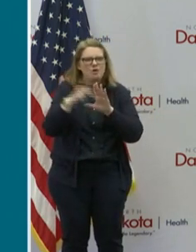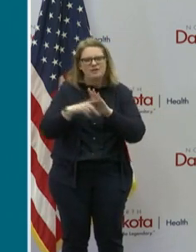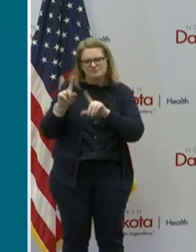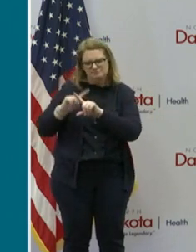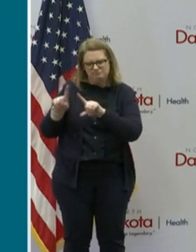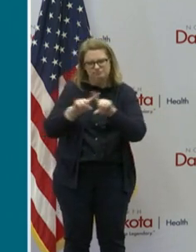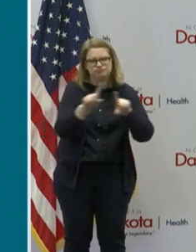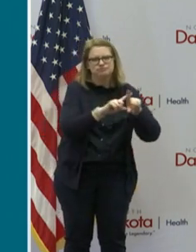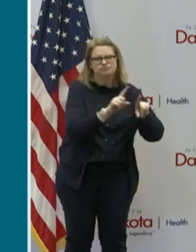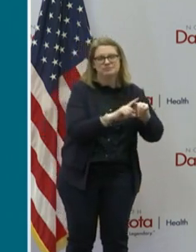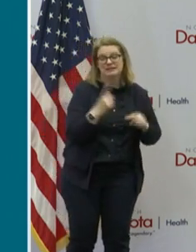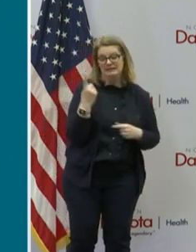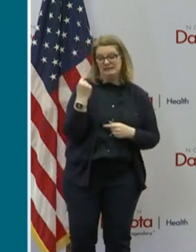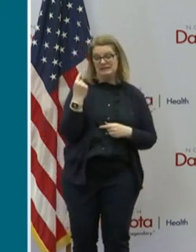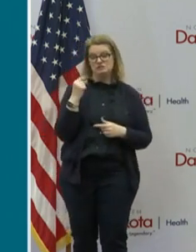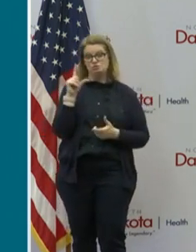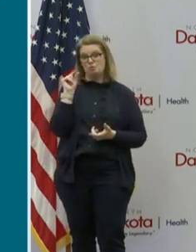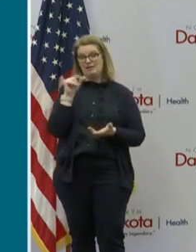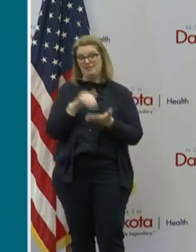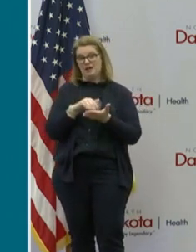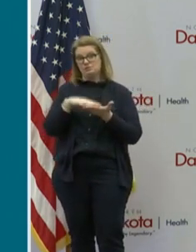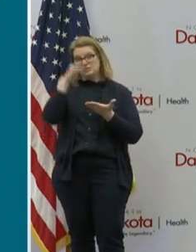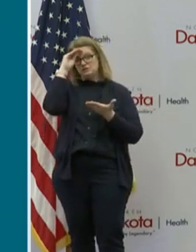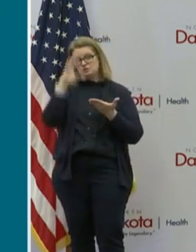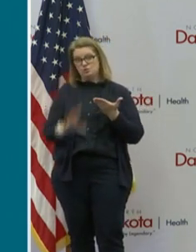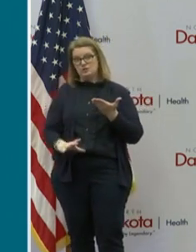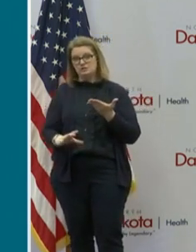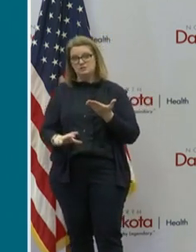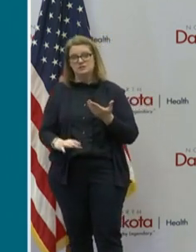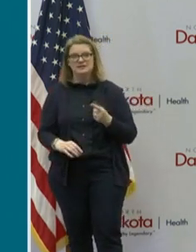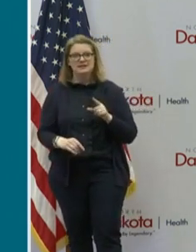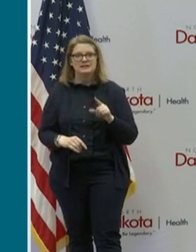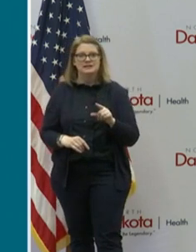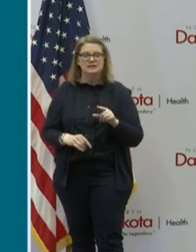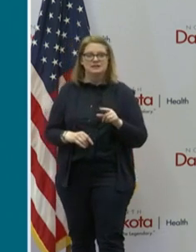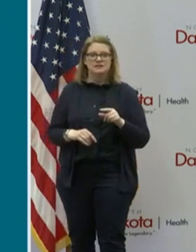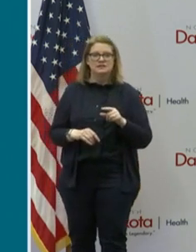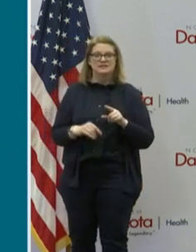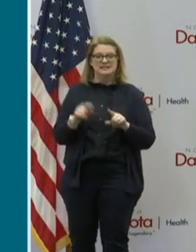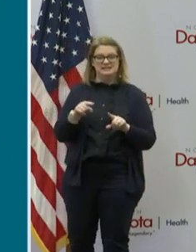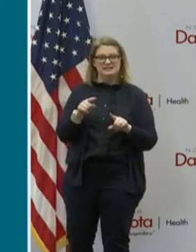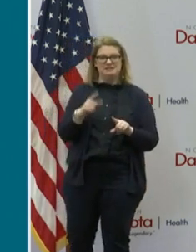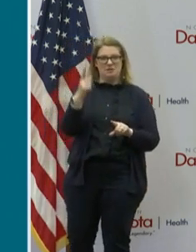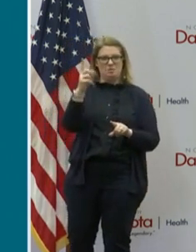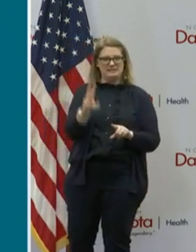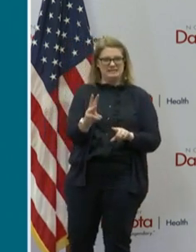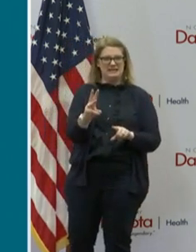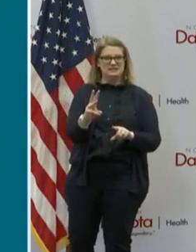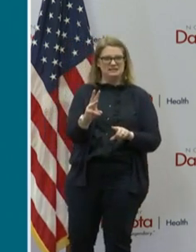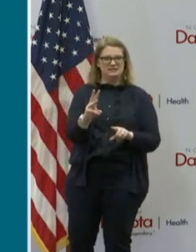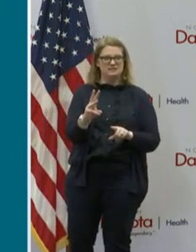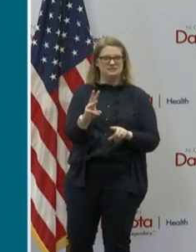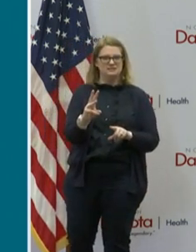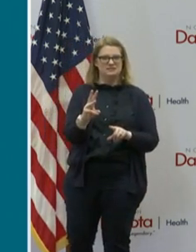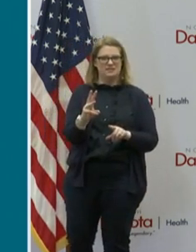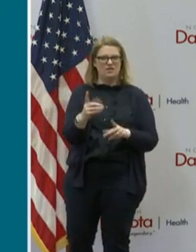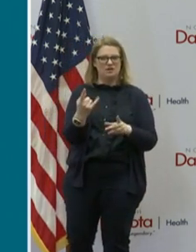ALMOST 3,000 AND LOTS OF OTHER ACTIVITIES INCLUDING TESTING, SO WE'RE TALKING ABOUT OVER 20,000 STUDENTS LAST YEAR WERE IN OUR